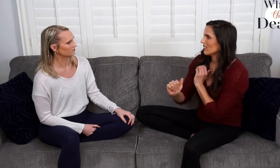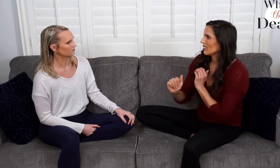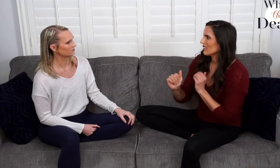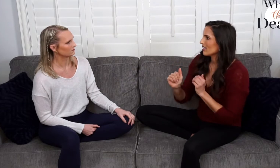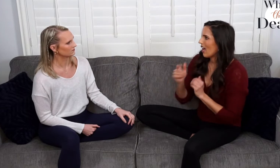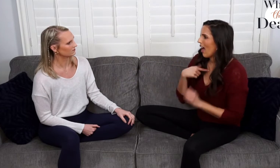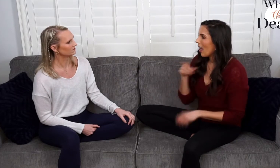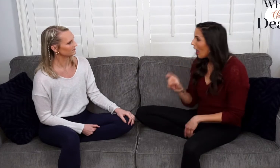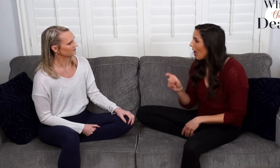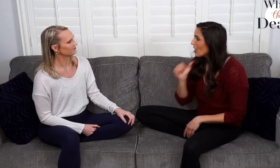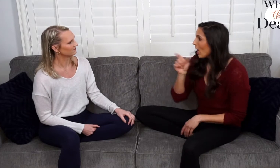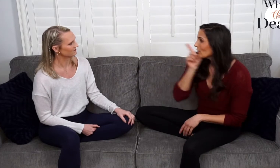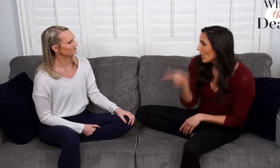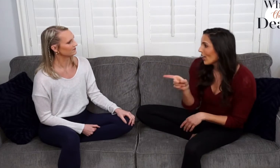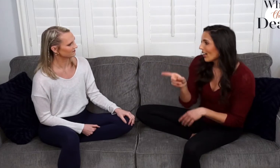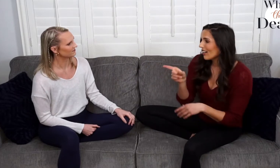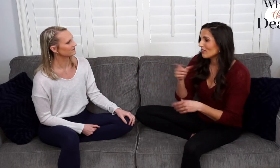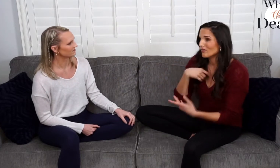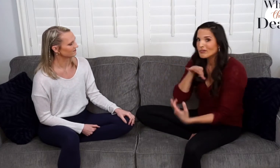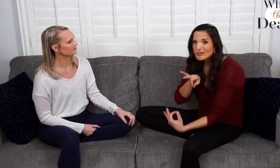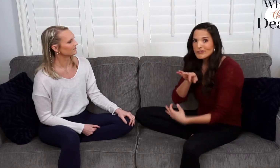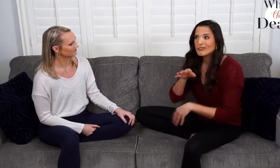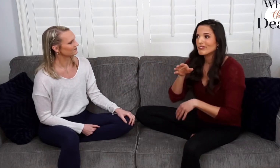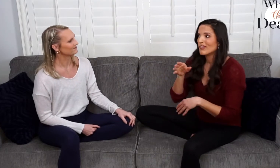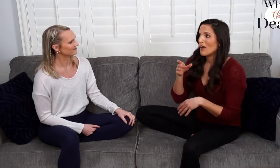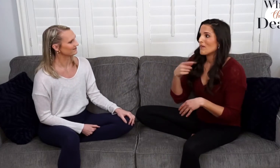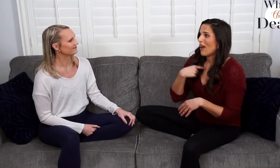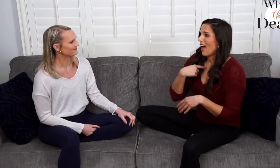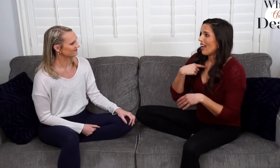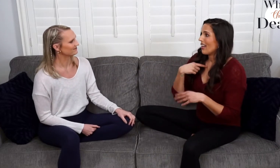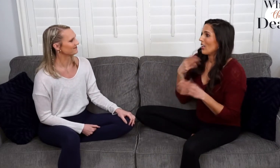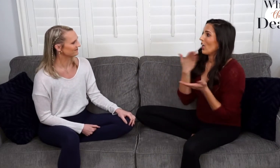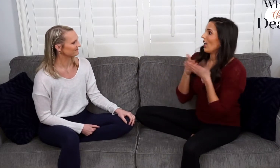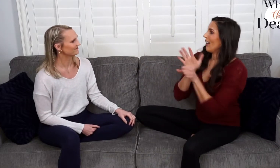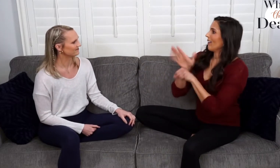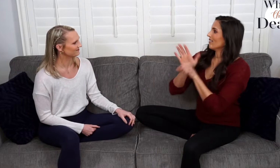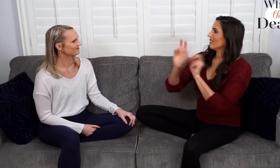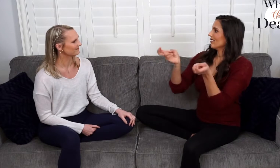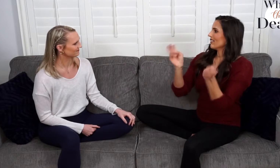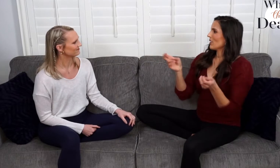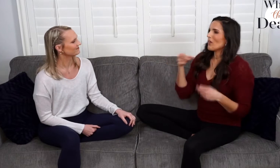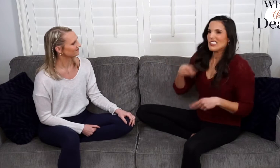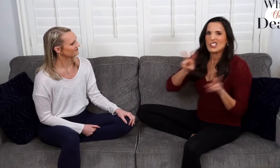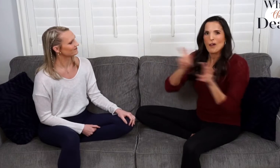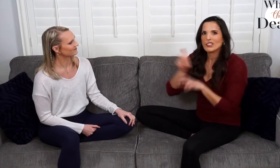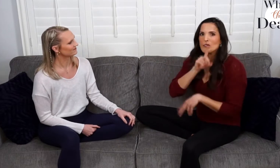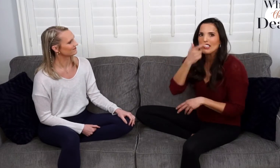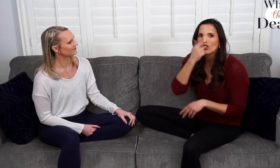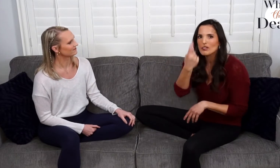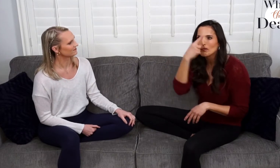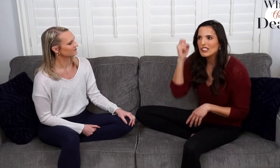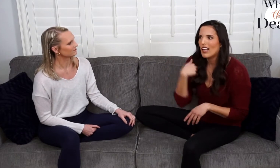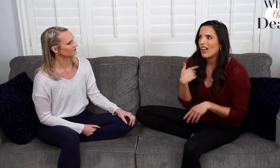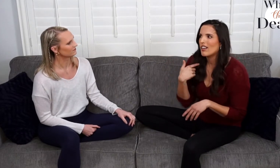I question my ASL skills. I am not sure. Am I good? am I good enough? So it's a topic that's really